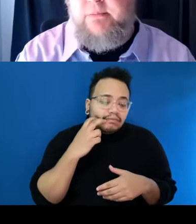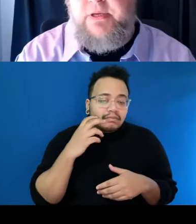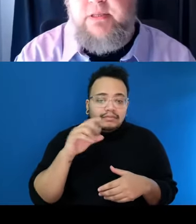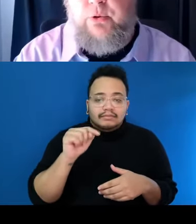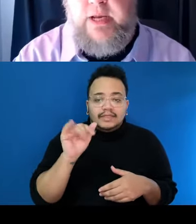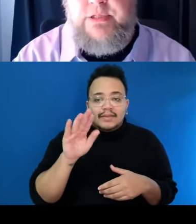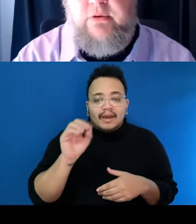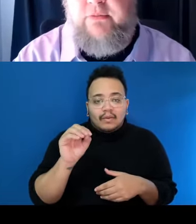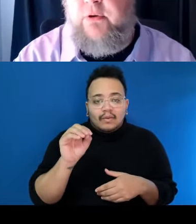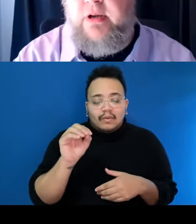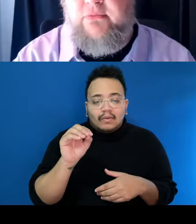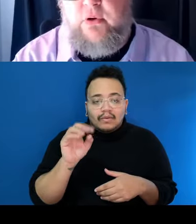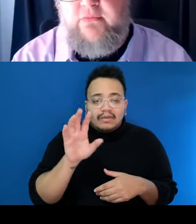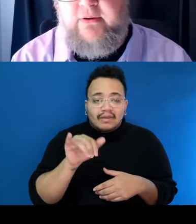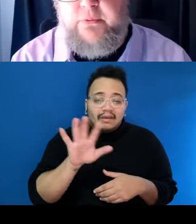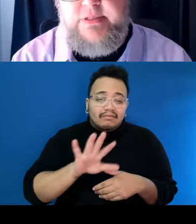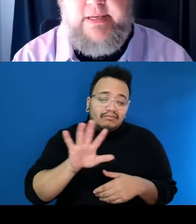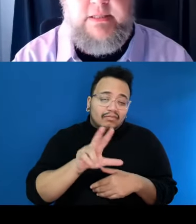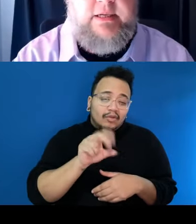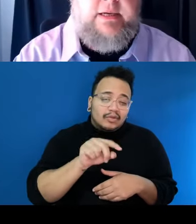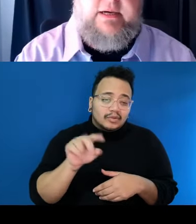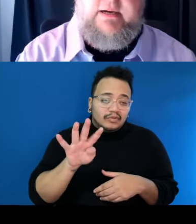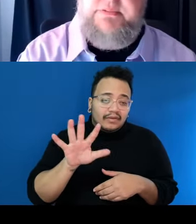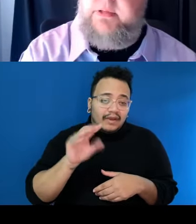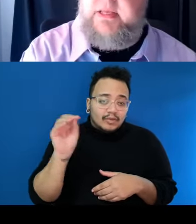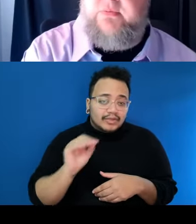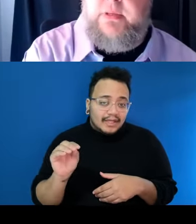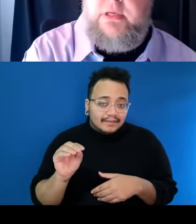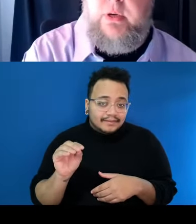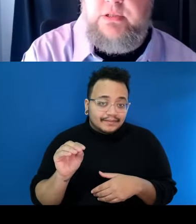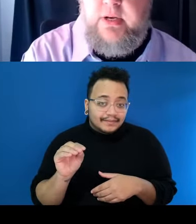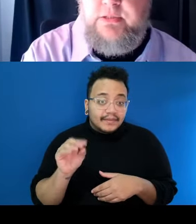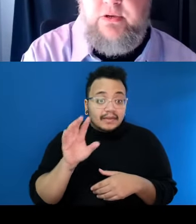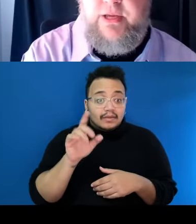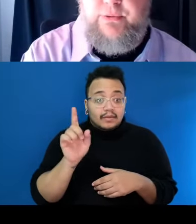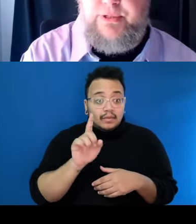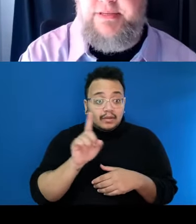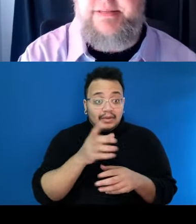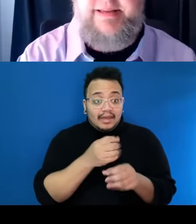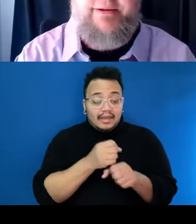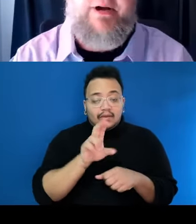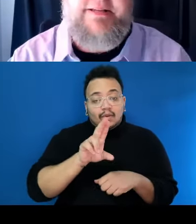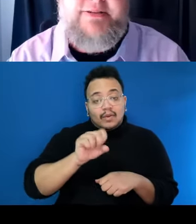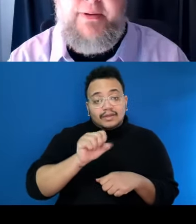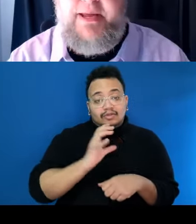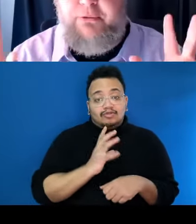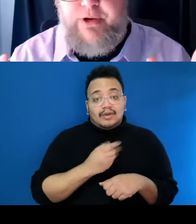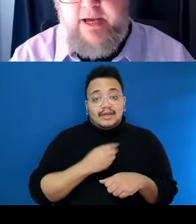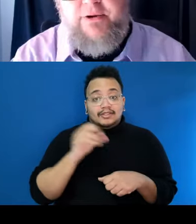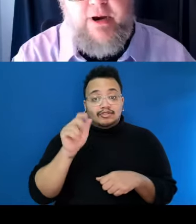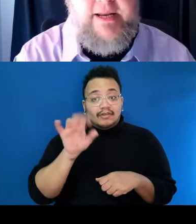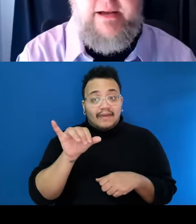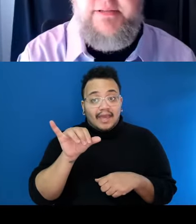is someplace in the range of 30 to 45%. Some of that's from the US Trans Survey, which is in the process of being redone right now.